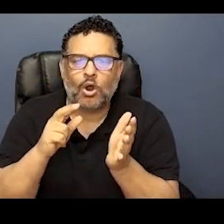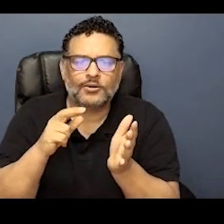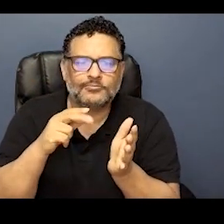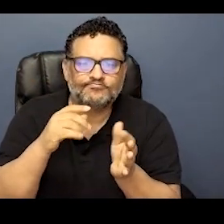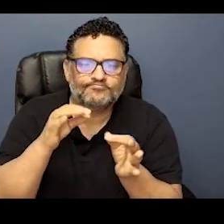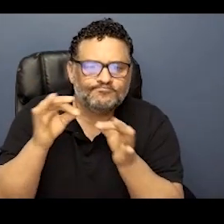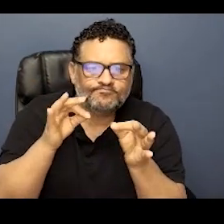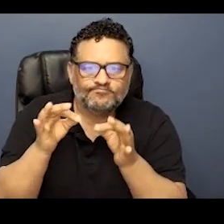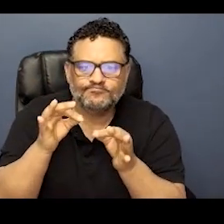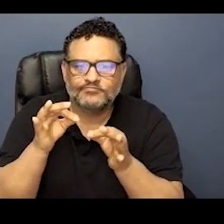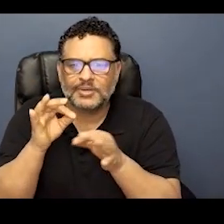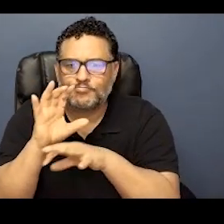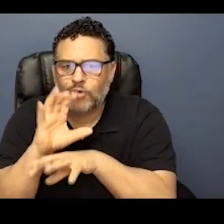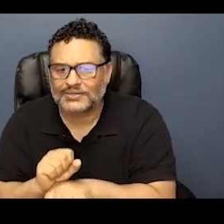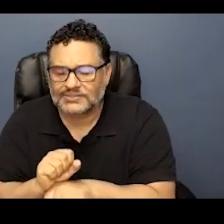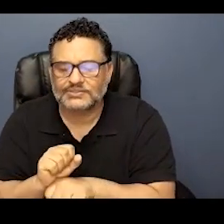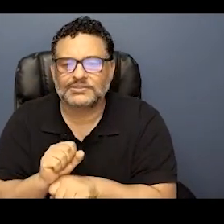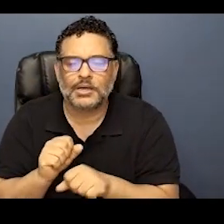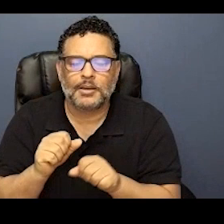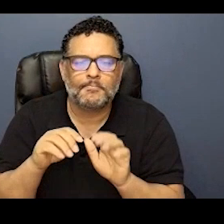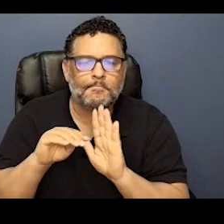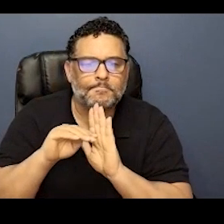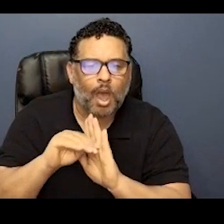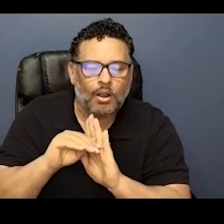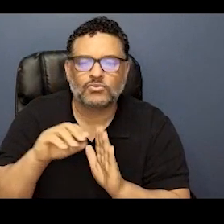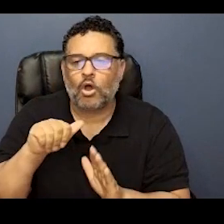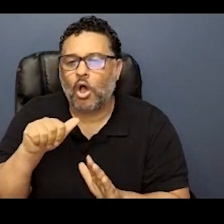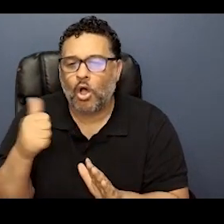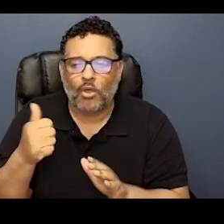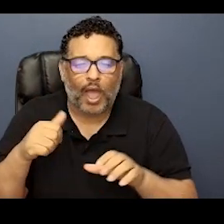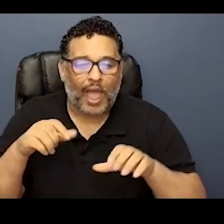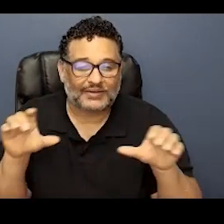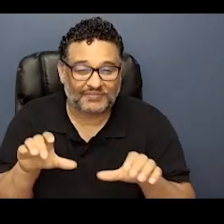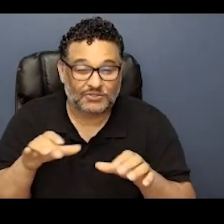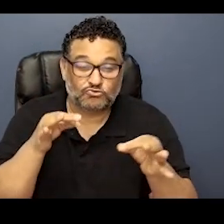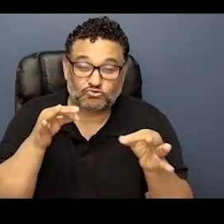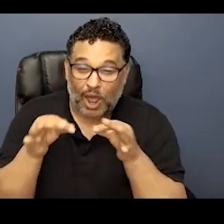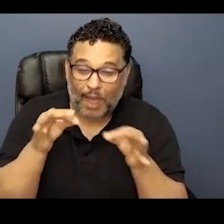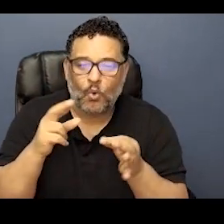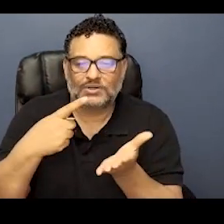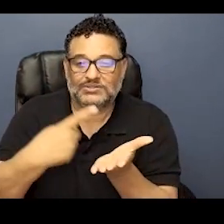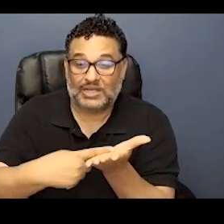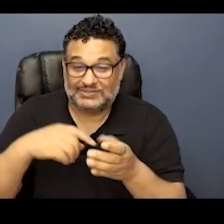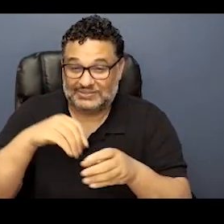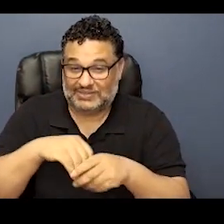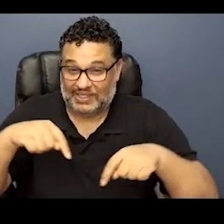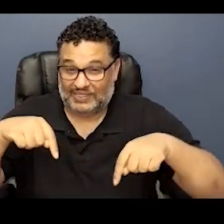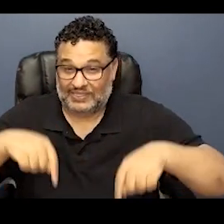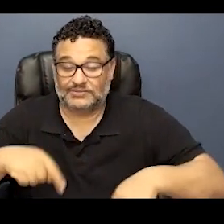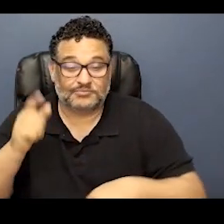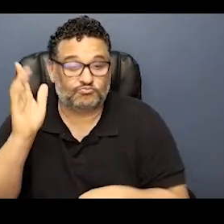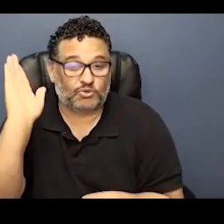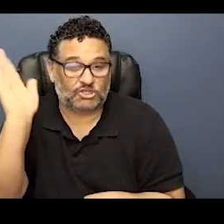practices, models, or other activities described or discussed in this presentation.